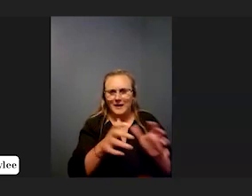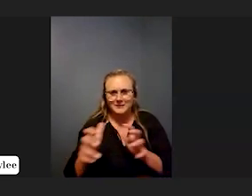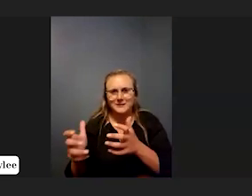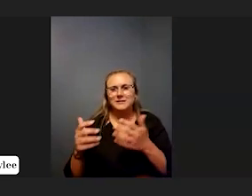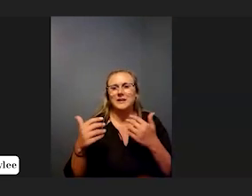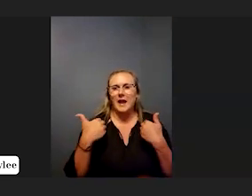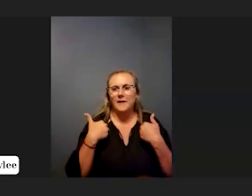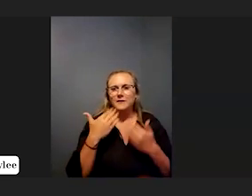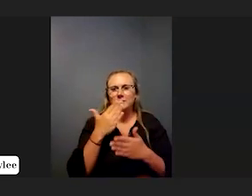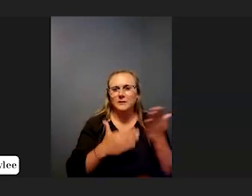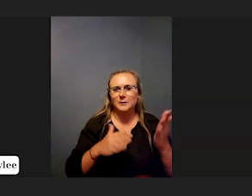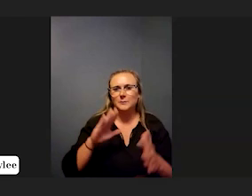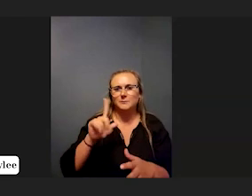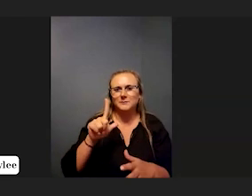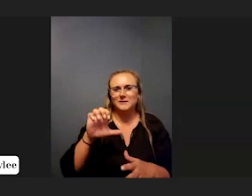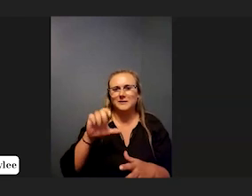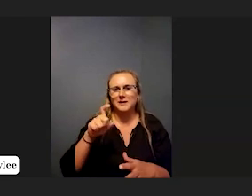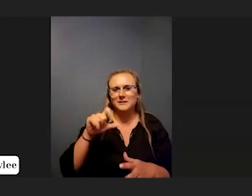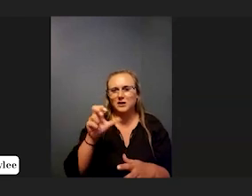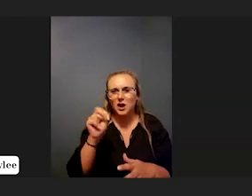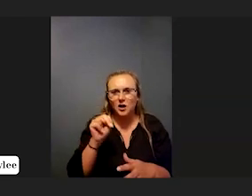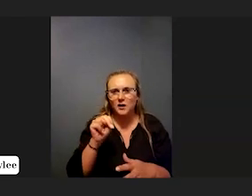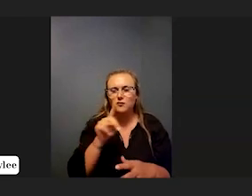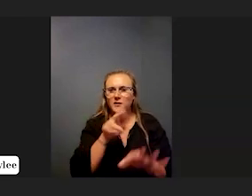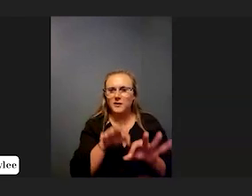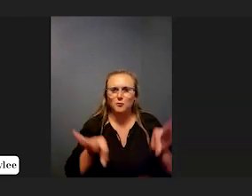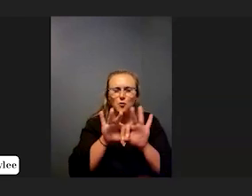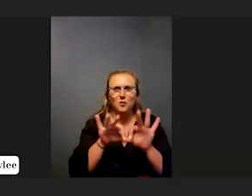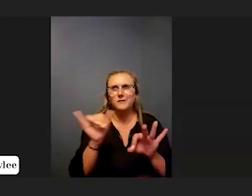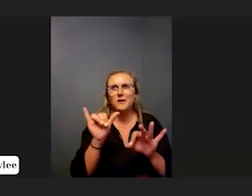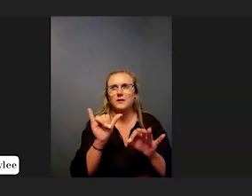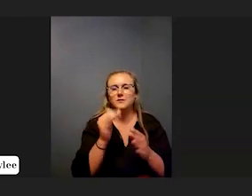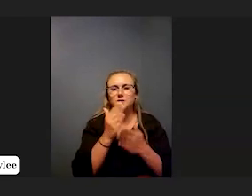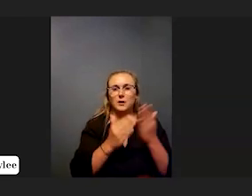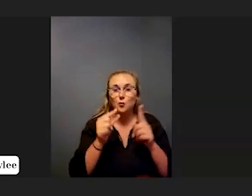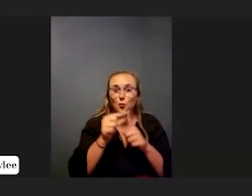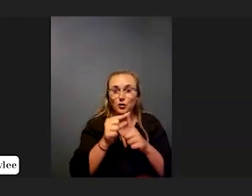So there may be specific words we need to use that are relevant to the content area.